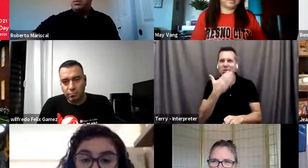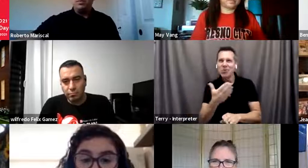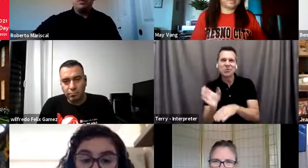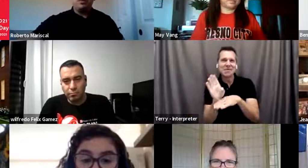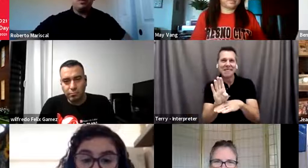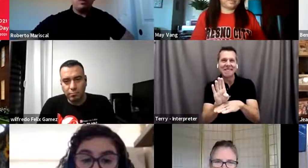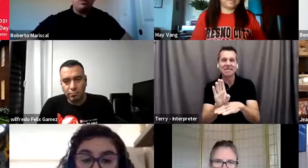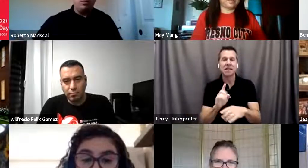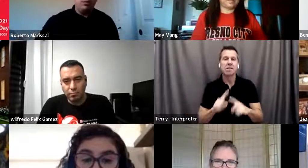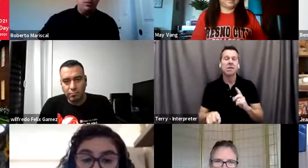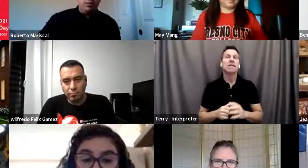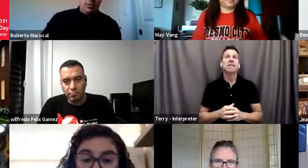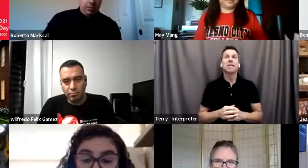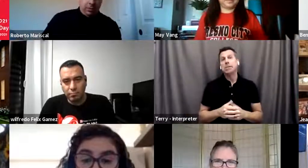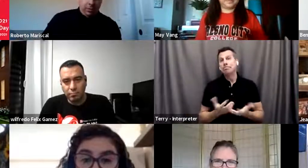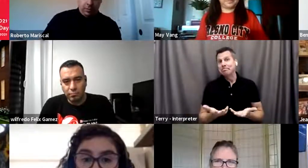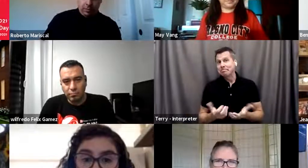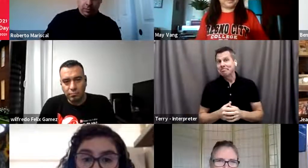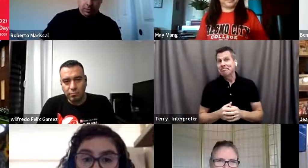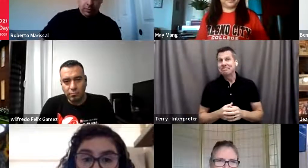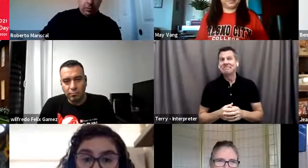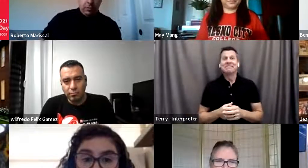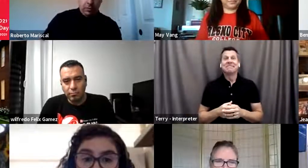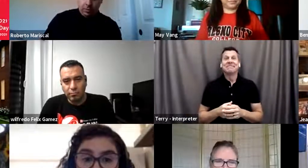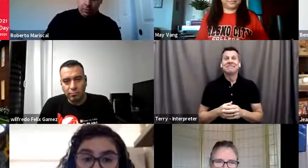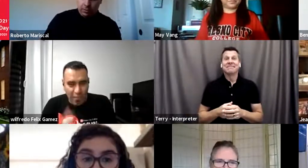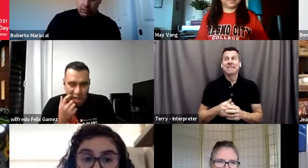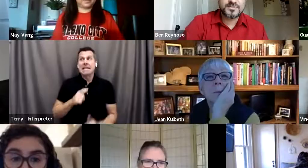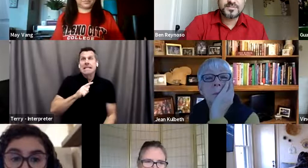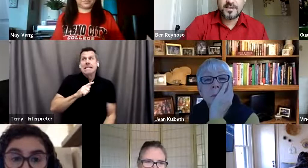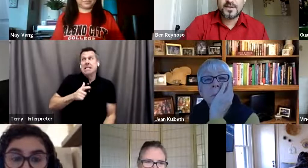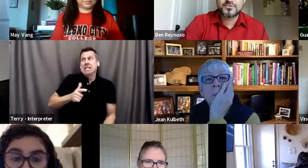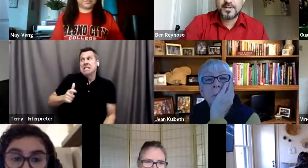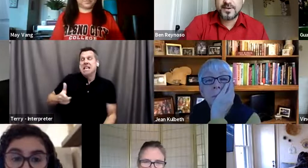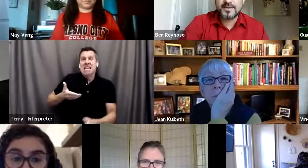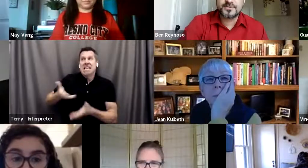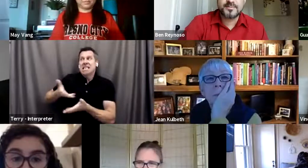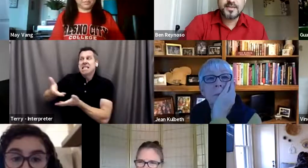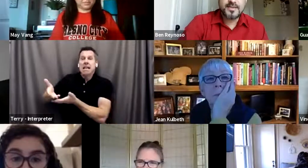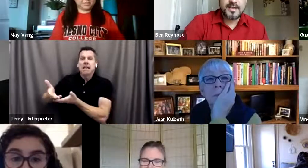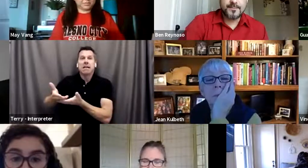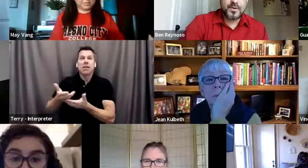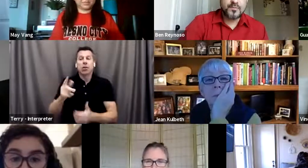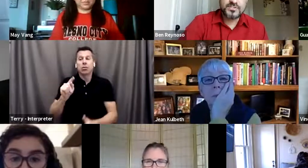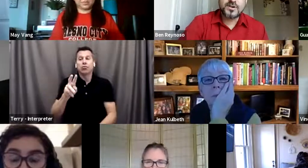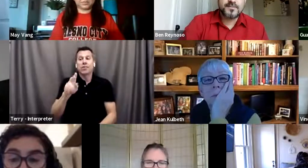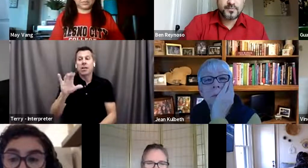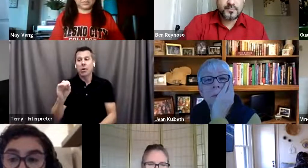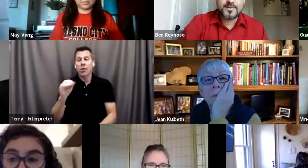going to introducing the the array of speakers that we have to talk about trio and dream, we're just start off with one of our